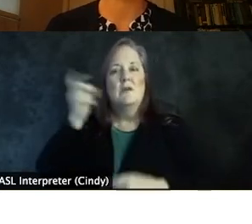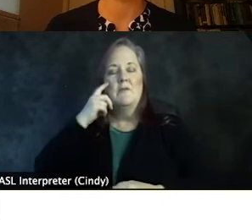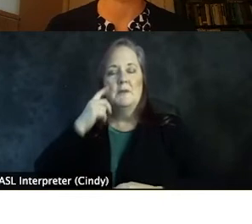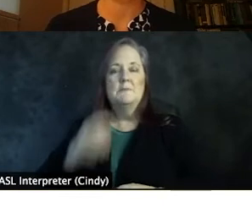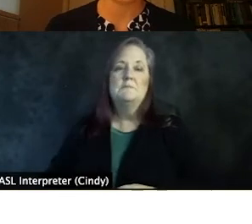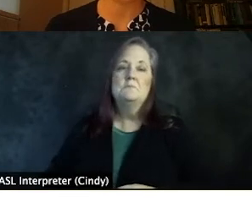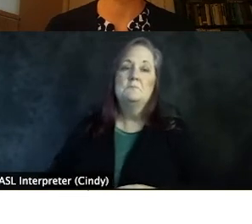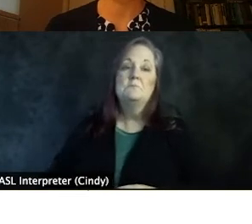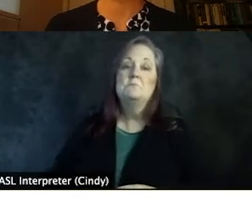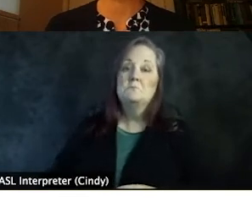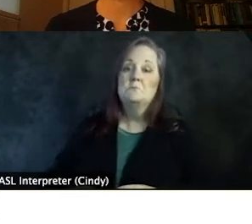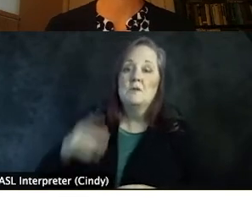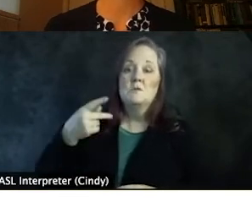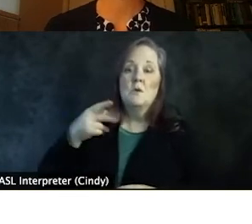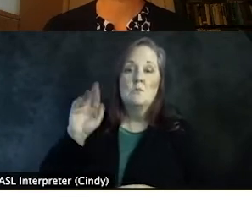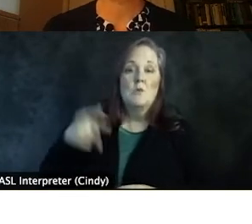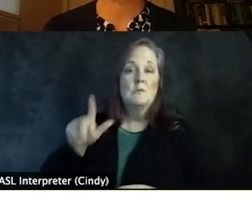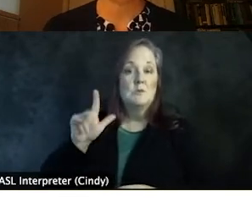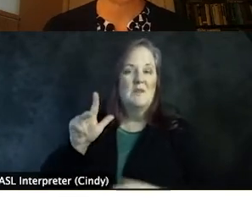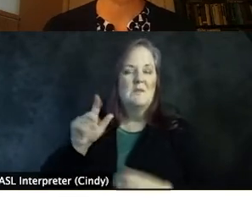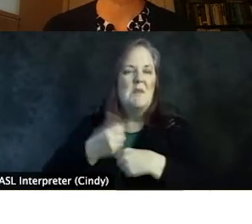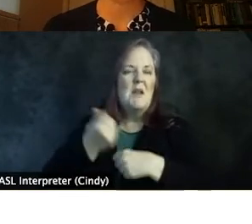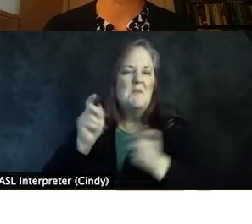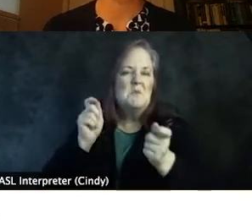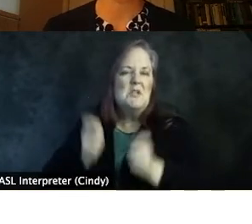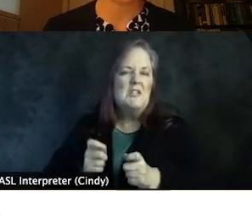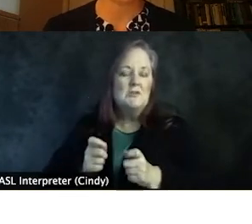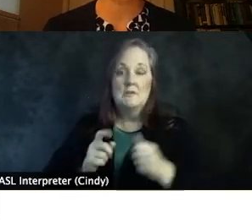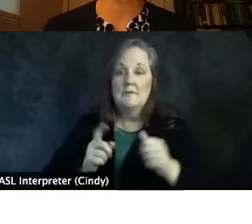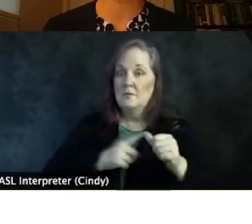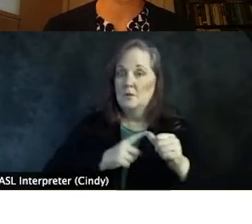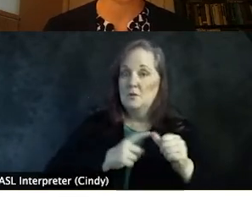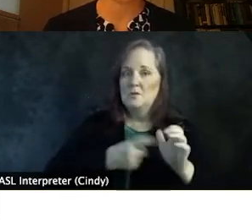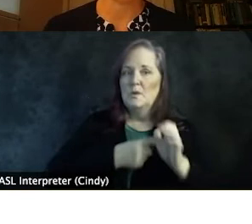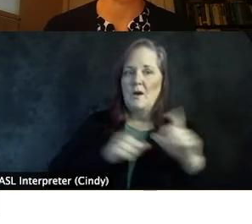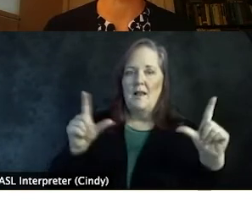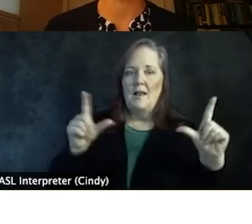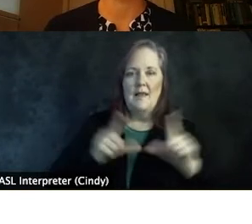from MediCal and from the health insurance plans that cover state